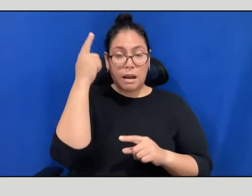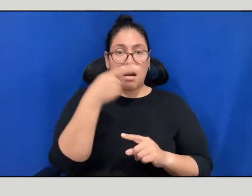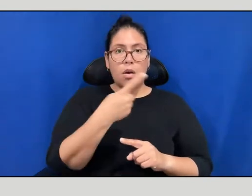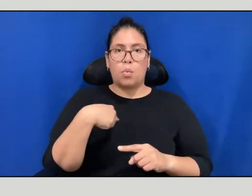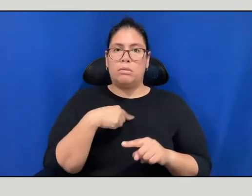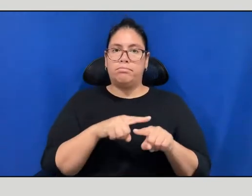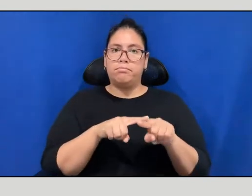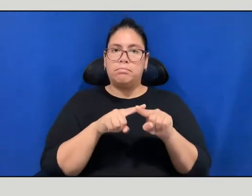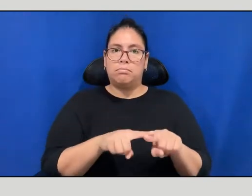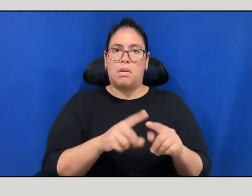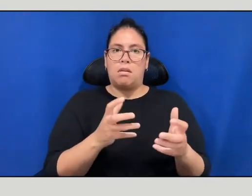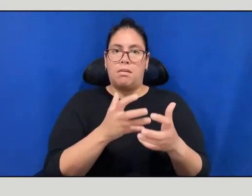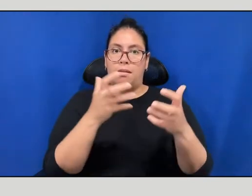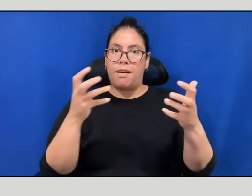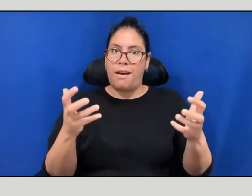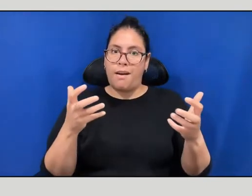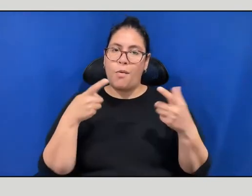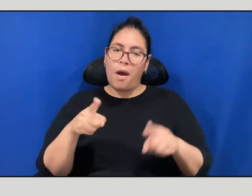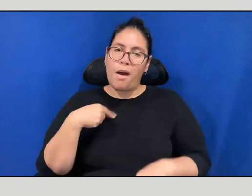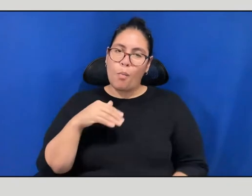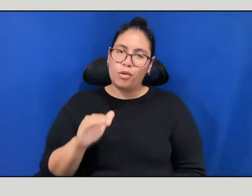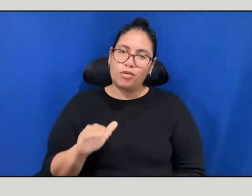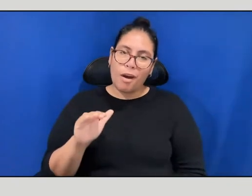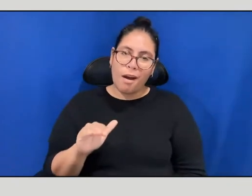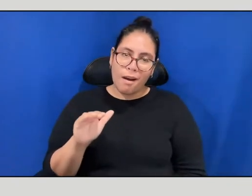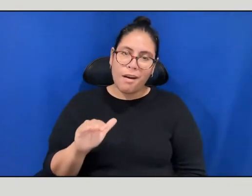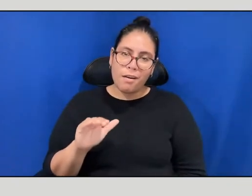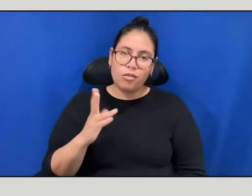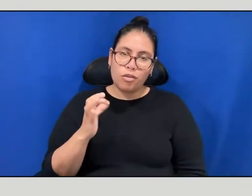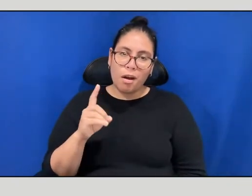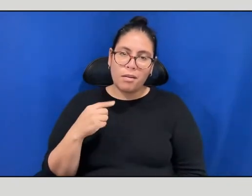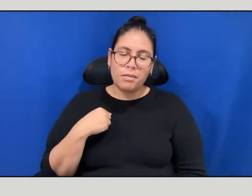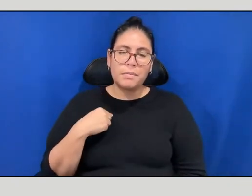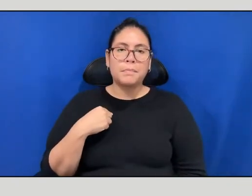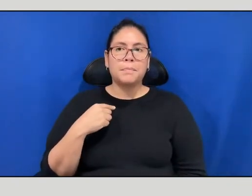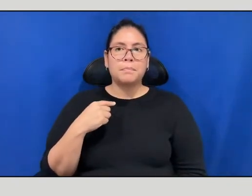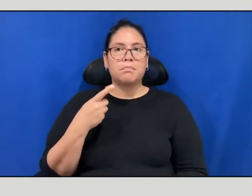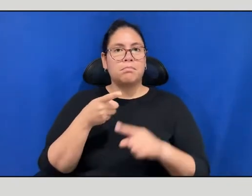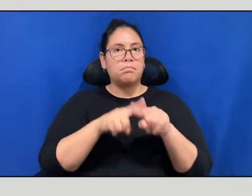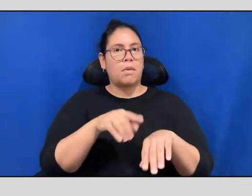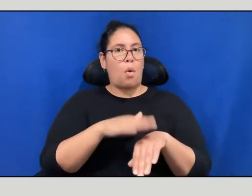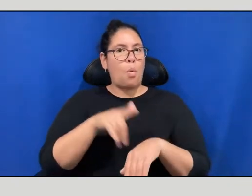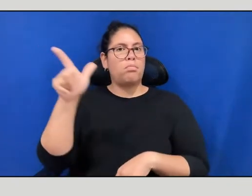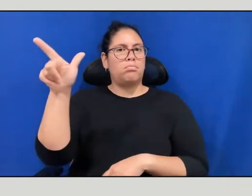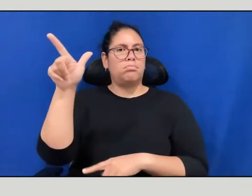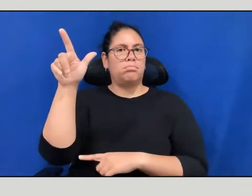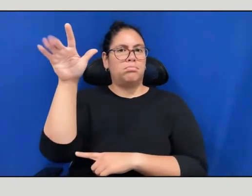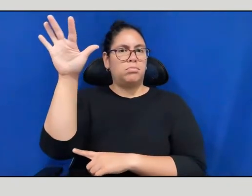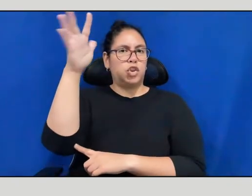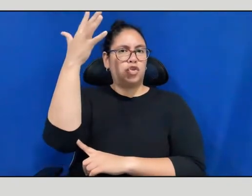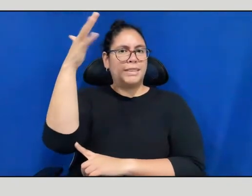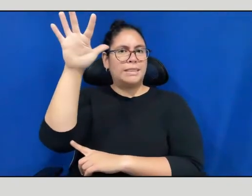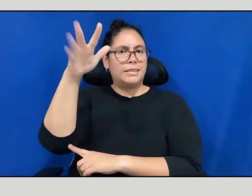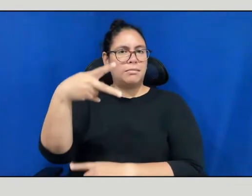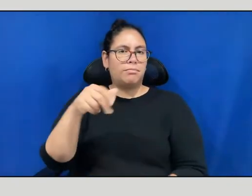when I was a child, we depend from the palm tree, so we made a lot of objects related with that.